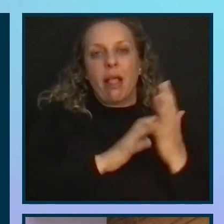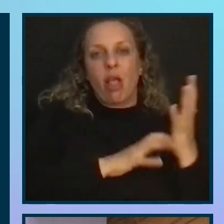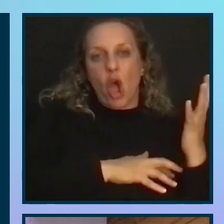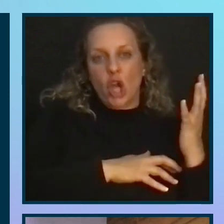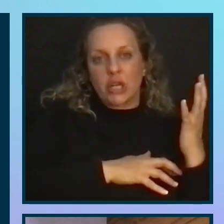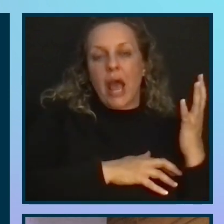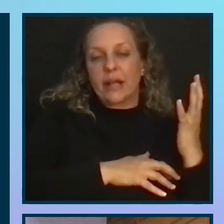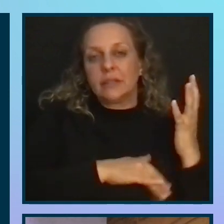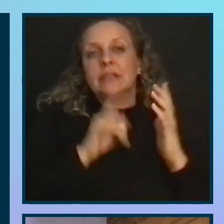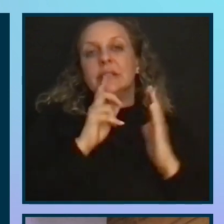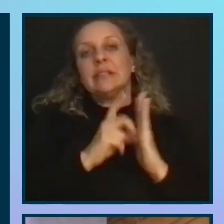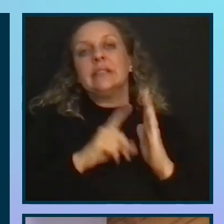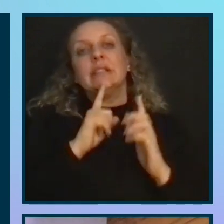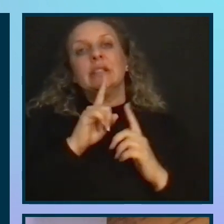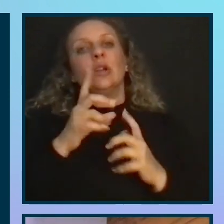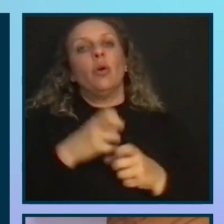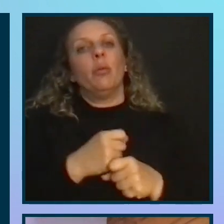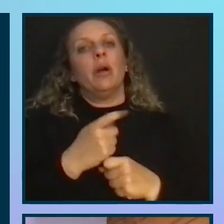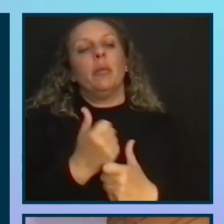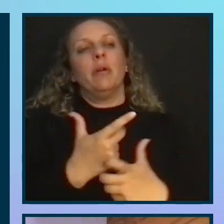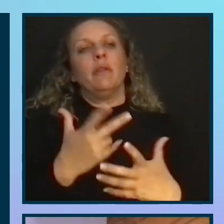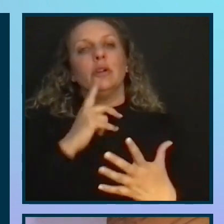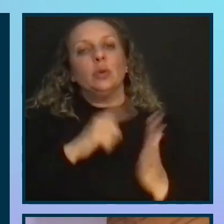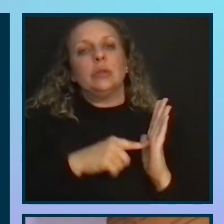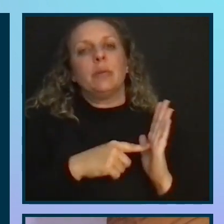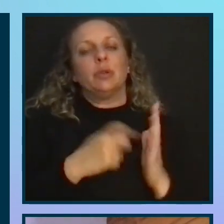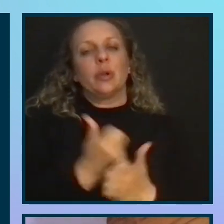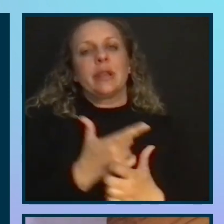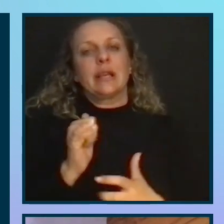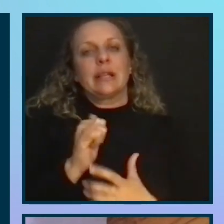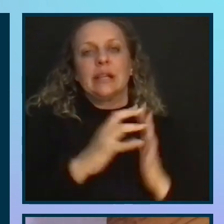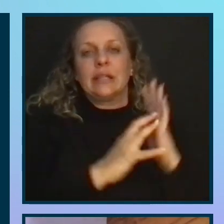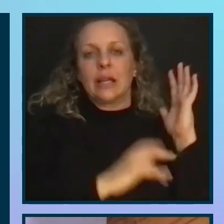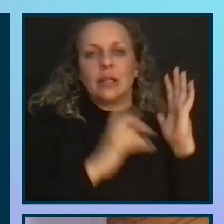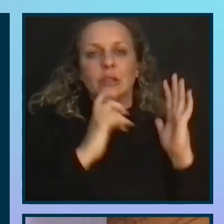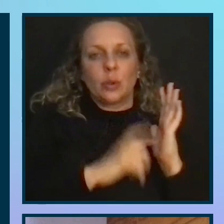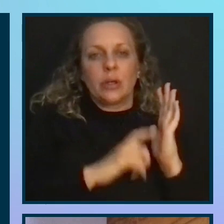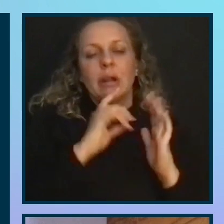This is designed to wrap over multiple lines to demonstrate things like text wrapping and text scaling.